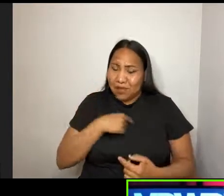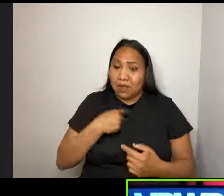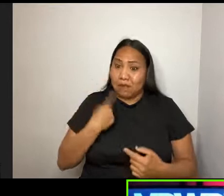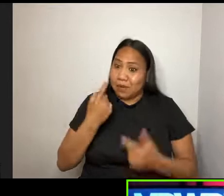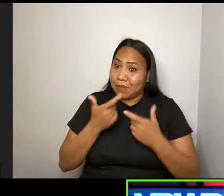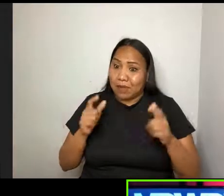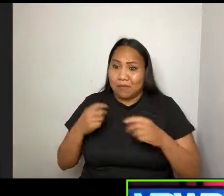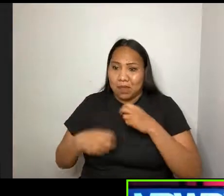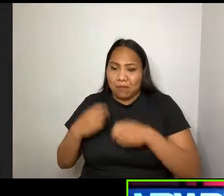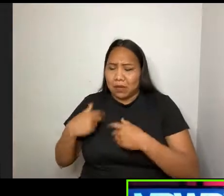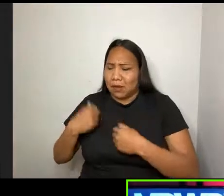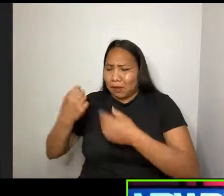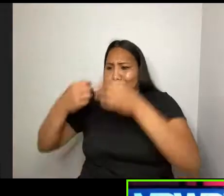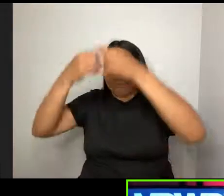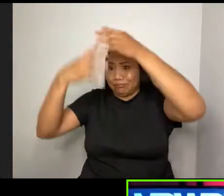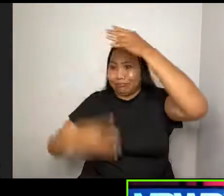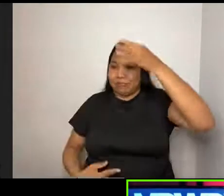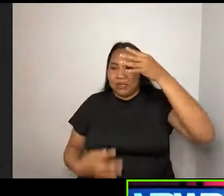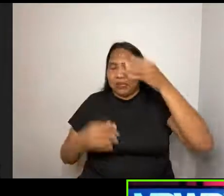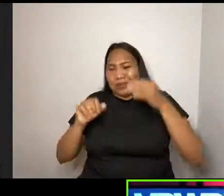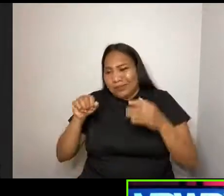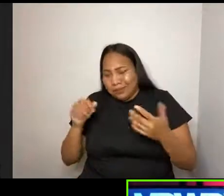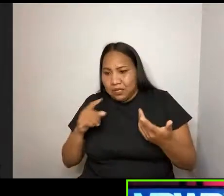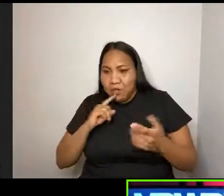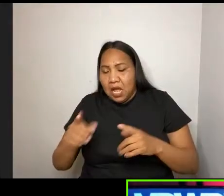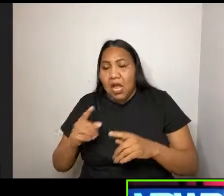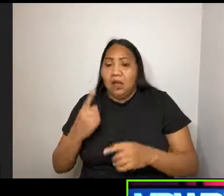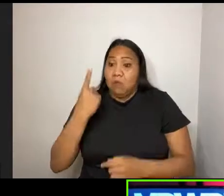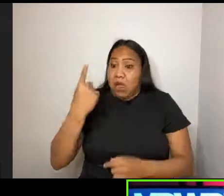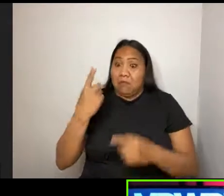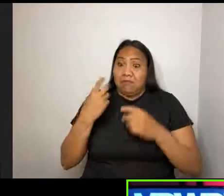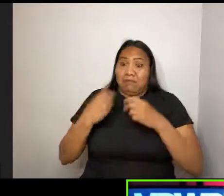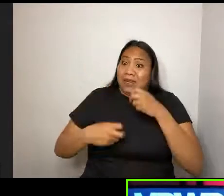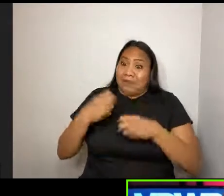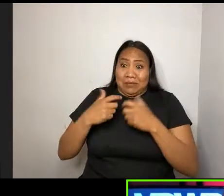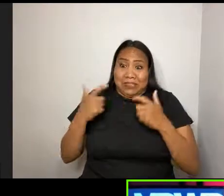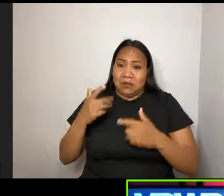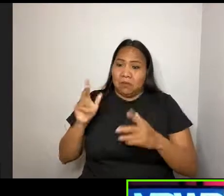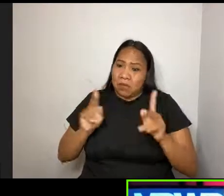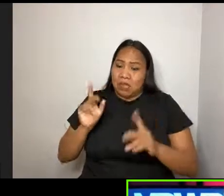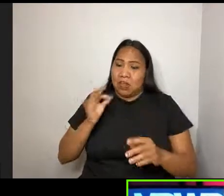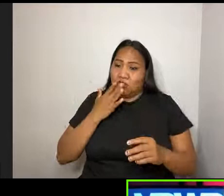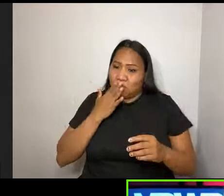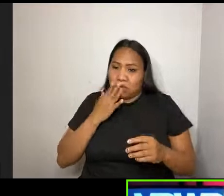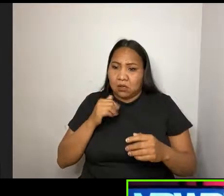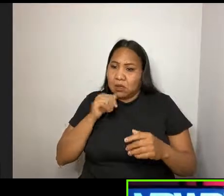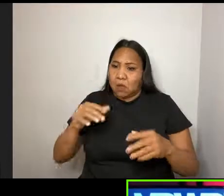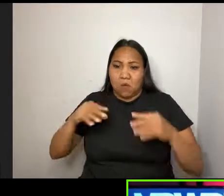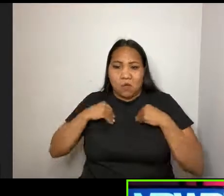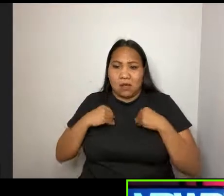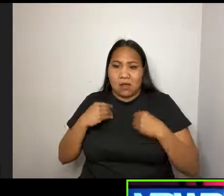people of color do not own or control media companies. And in order to connect people